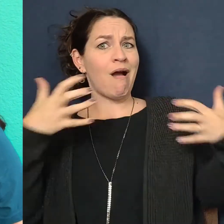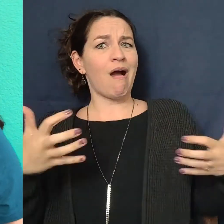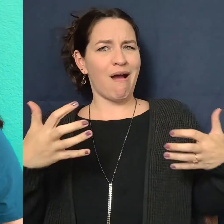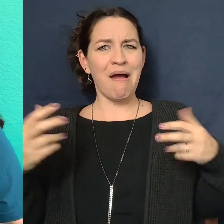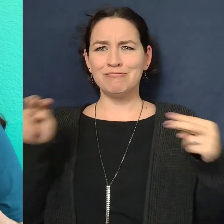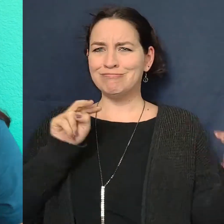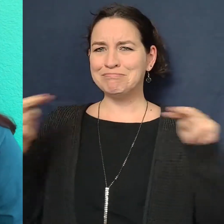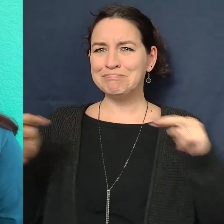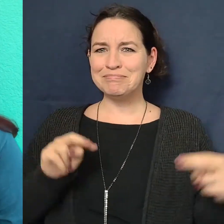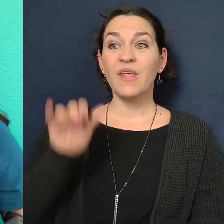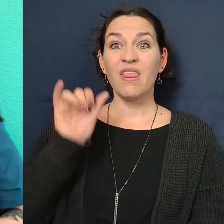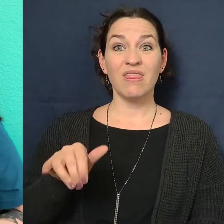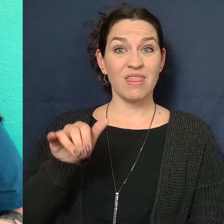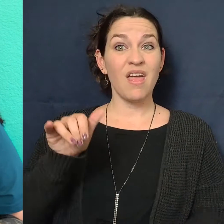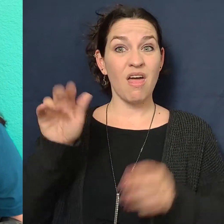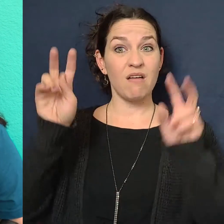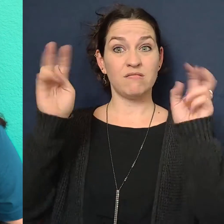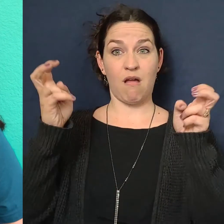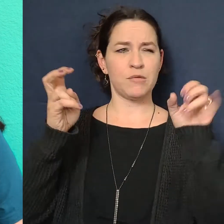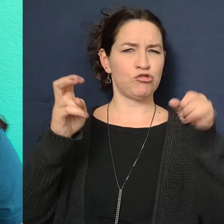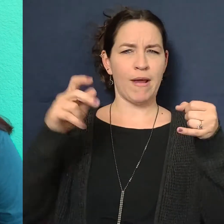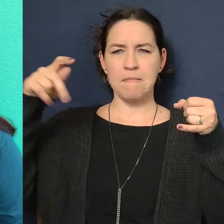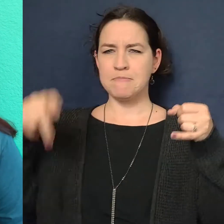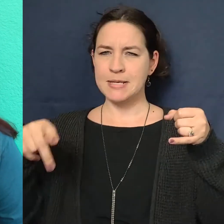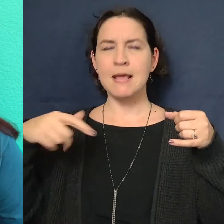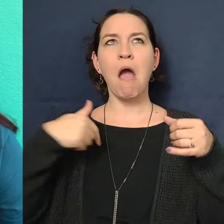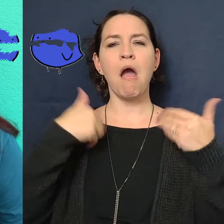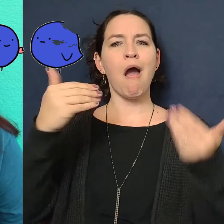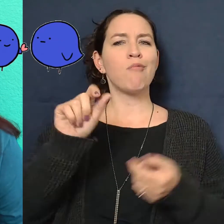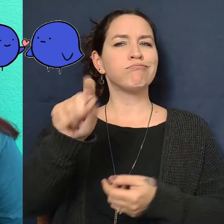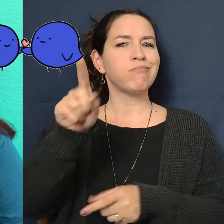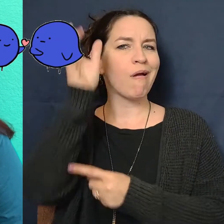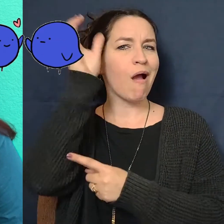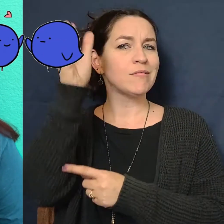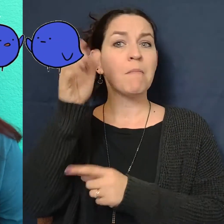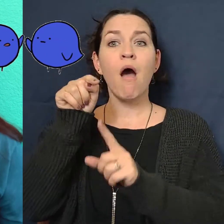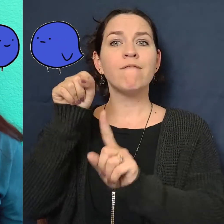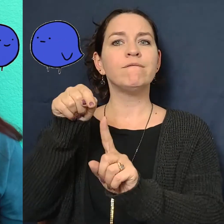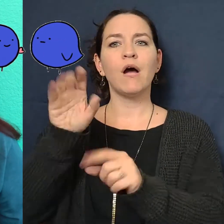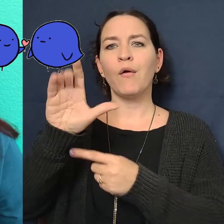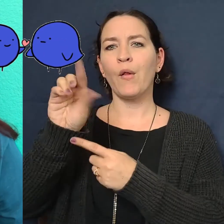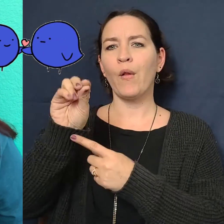or demanding. I always think it's interesting to think about the topic of closure as it relates to Judgers and Perceivers.